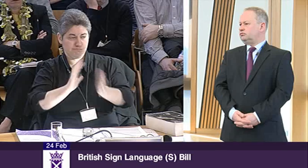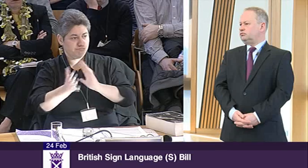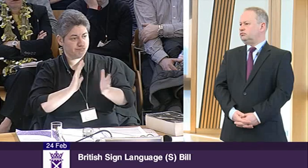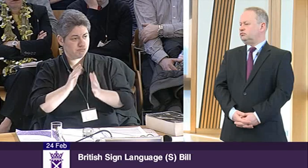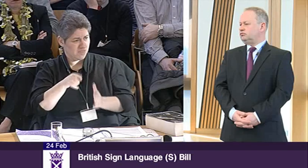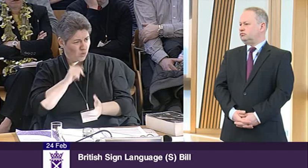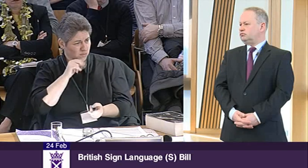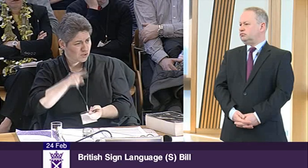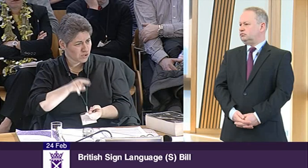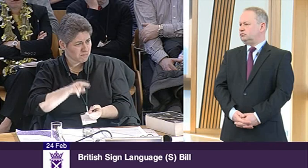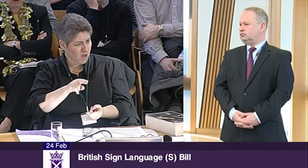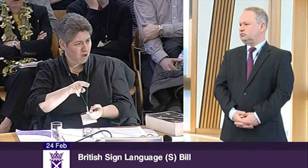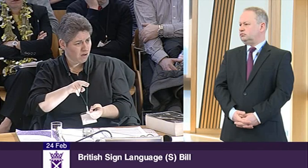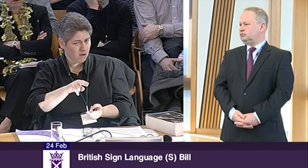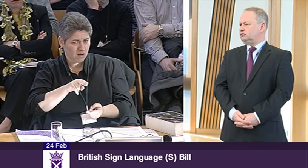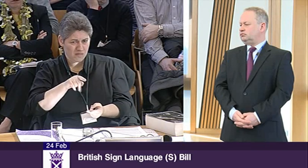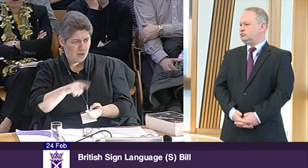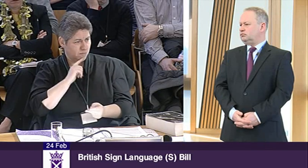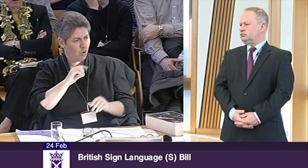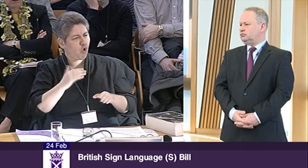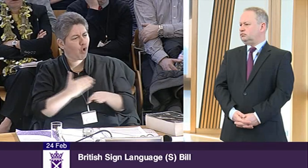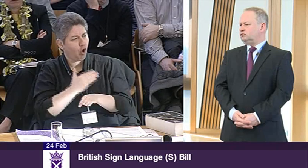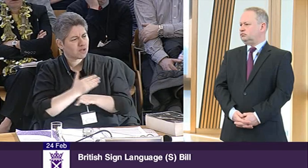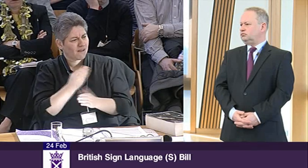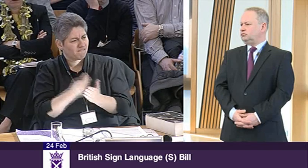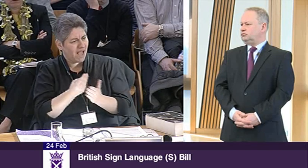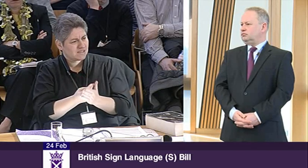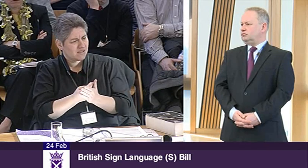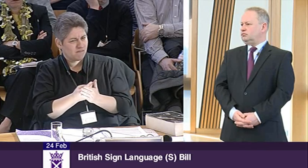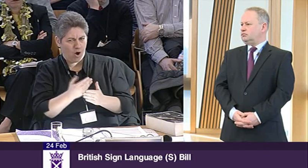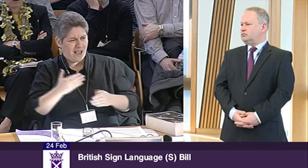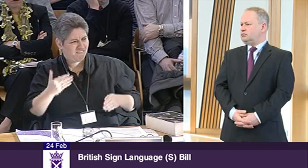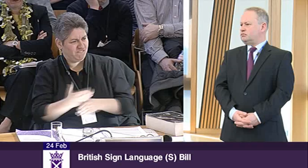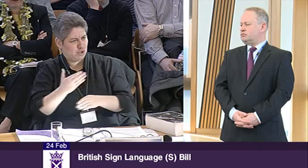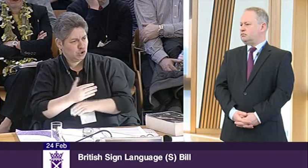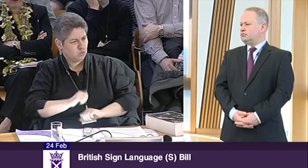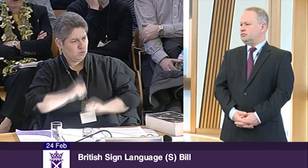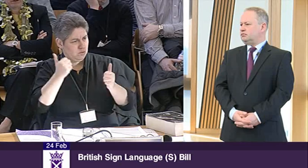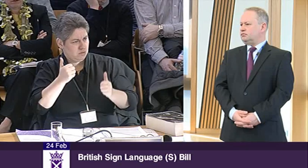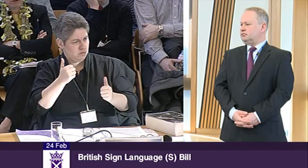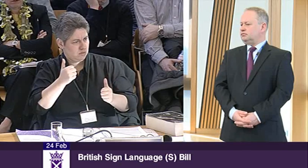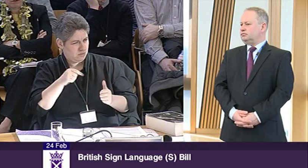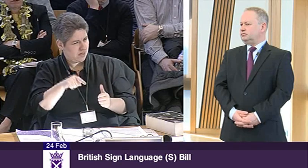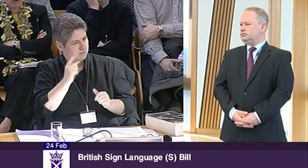people to support our deaf students, that would be a lot cheaper and more cost effective—and